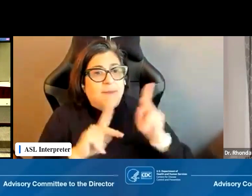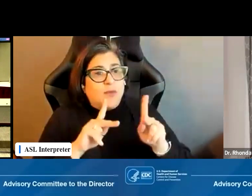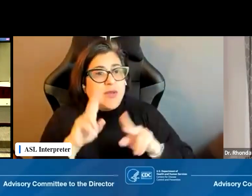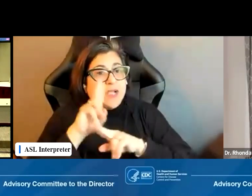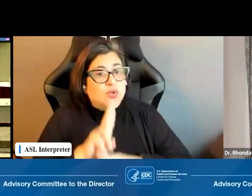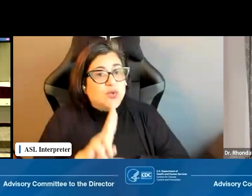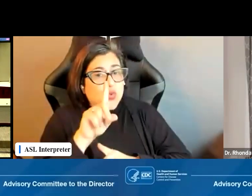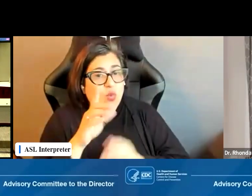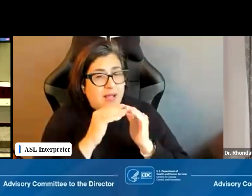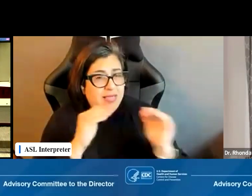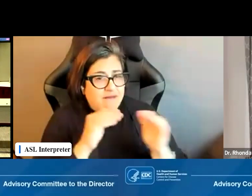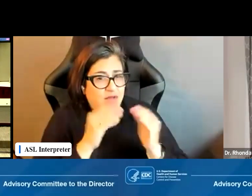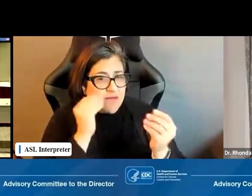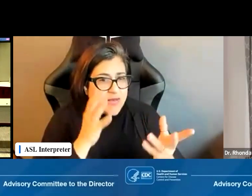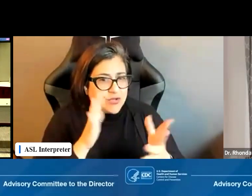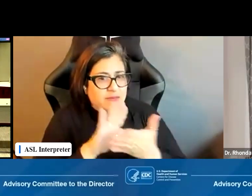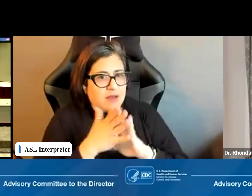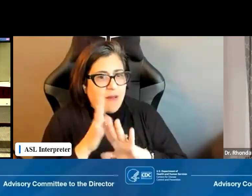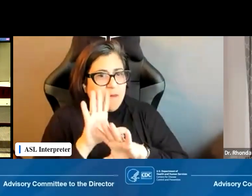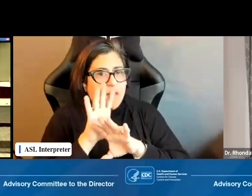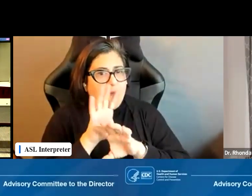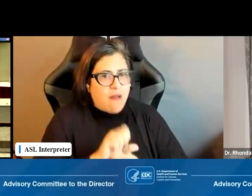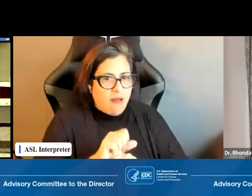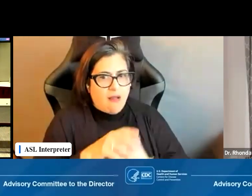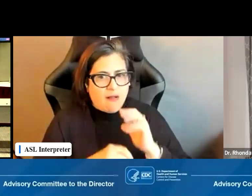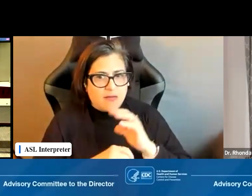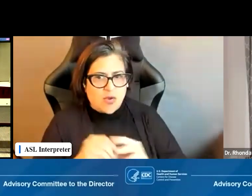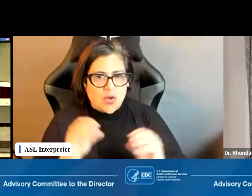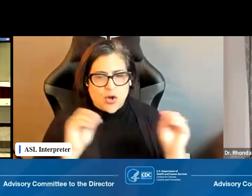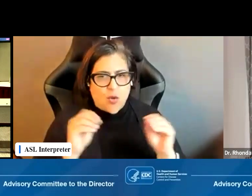of information, get comfortable with that, nobody is coming to get me, you know,